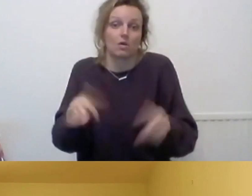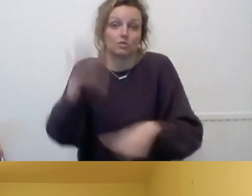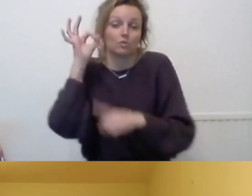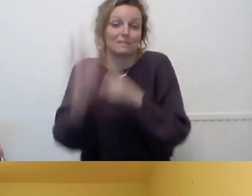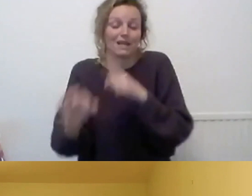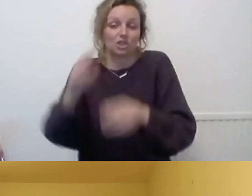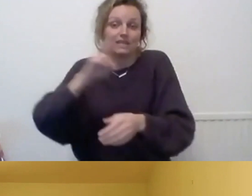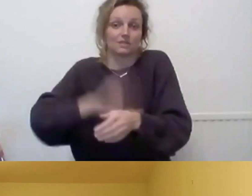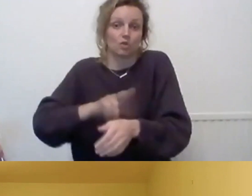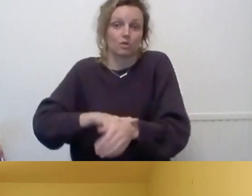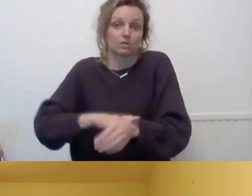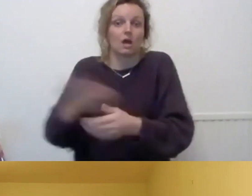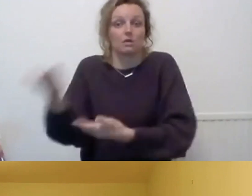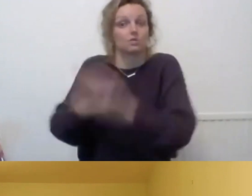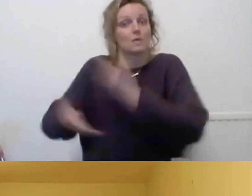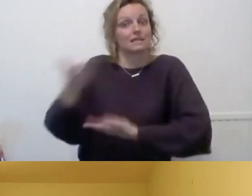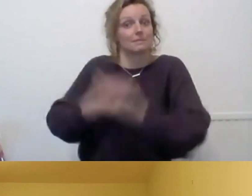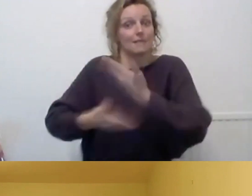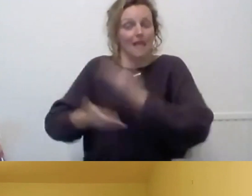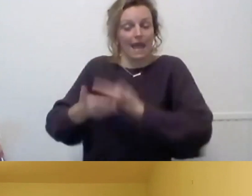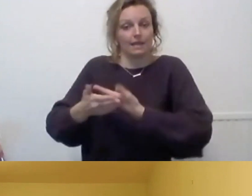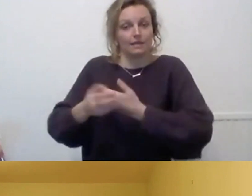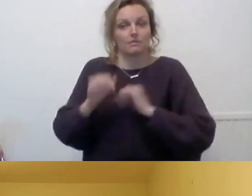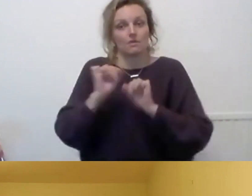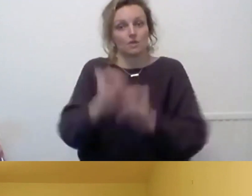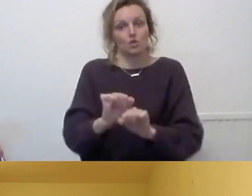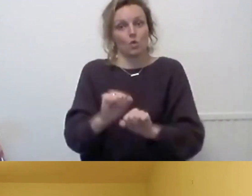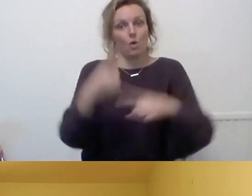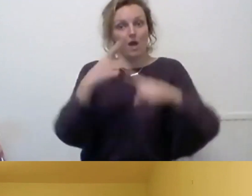from general practice who never presented originally in a hospital setting.